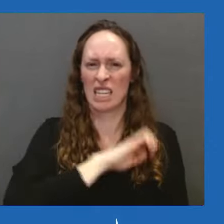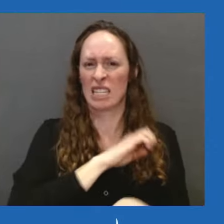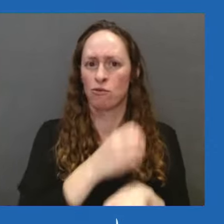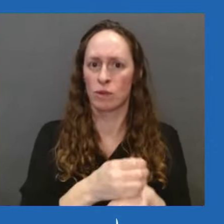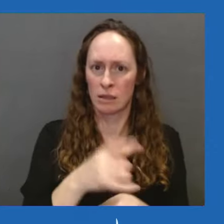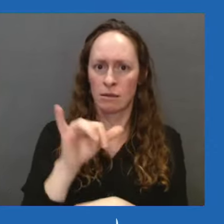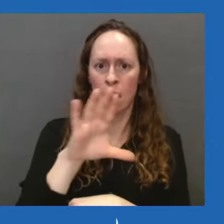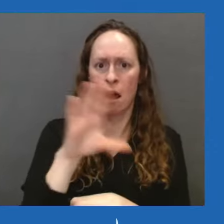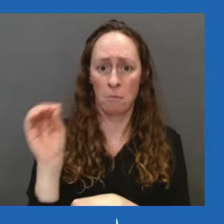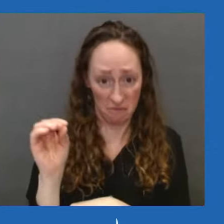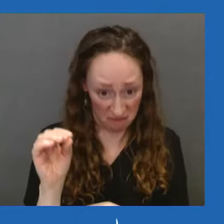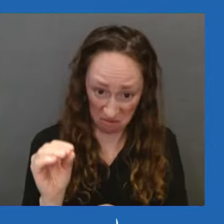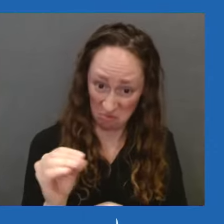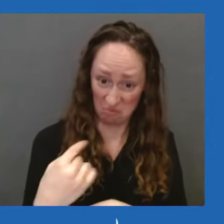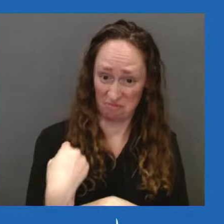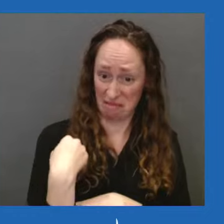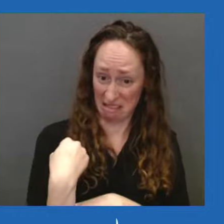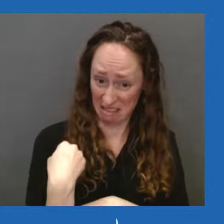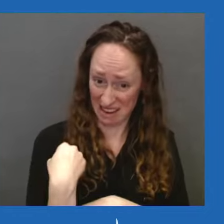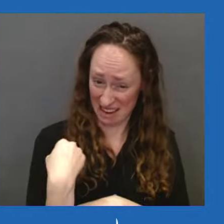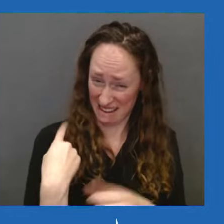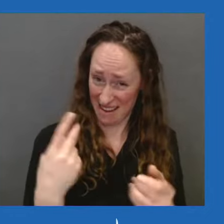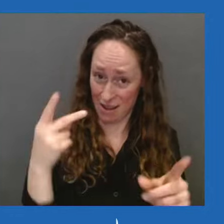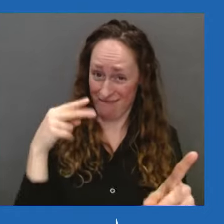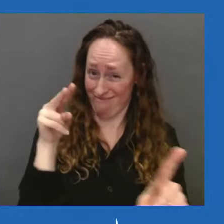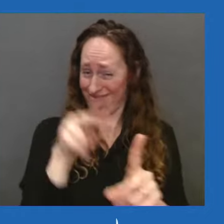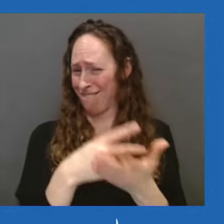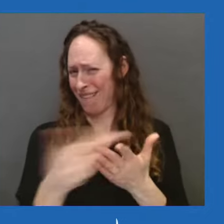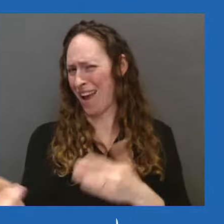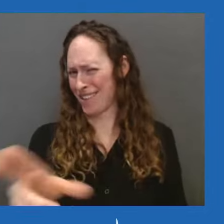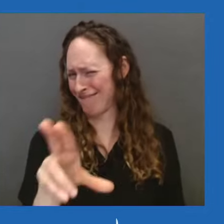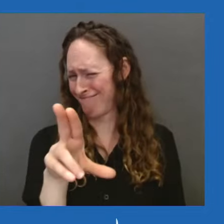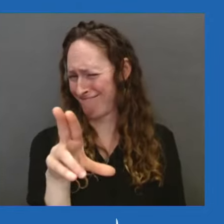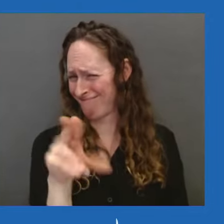I mean it. It's crazy.